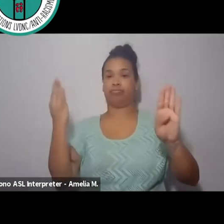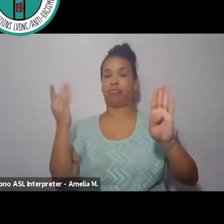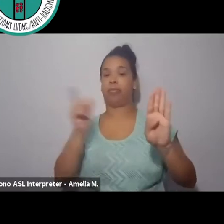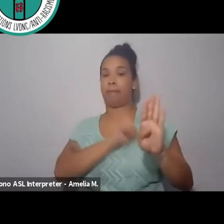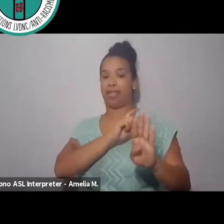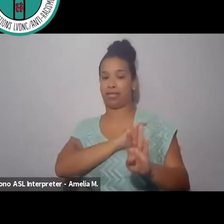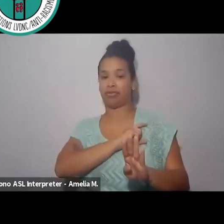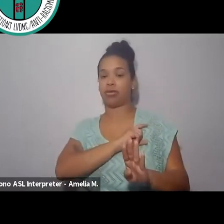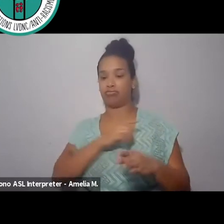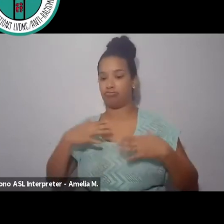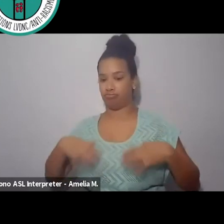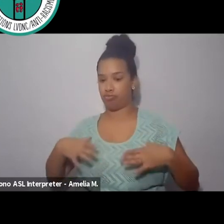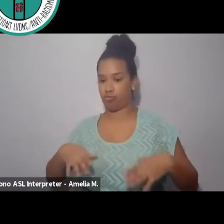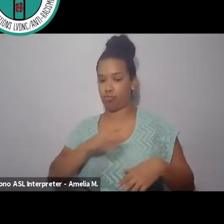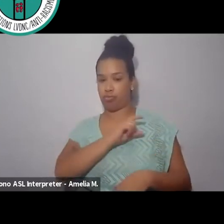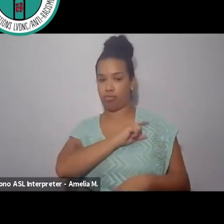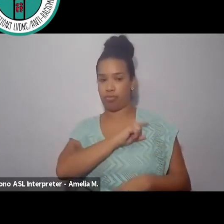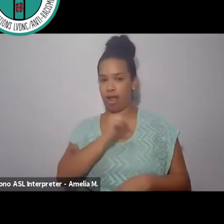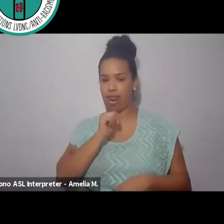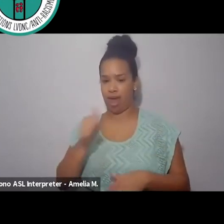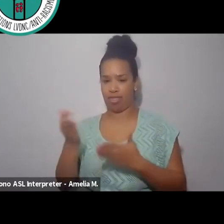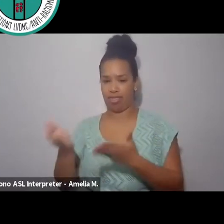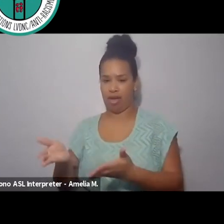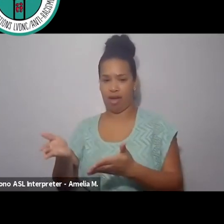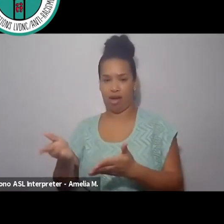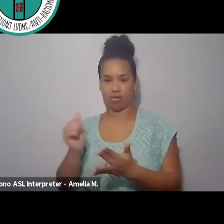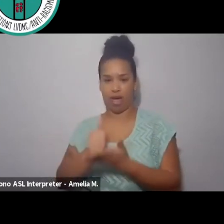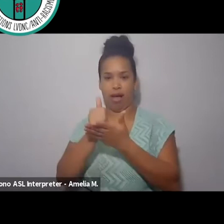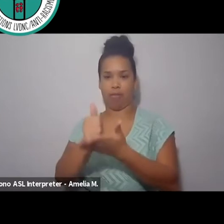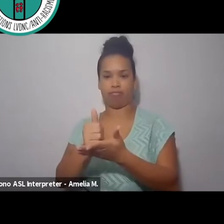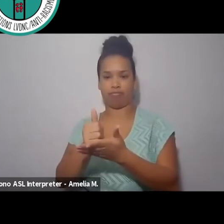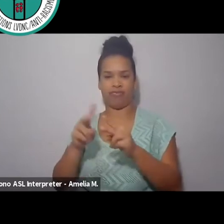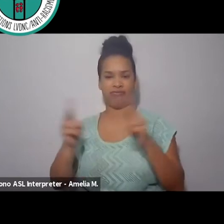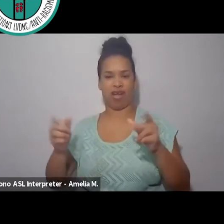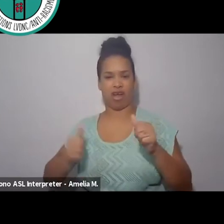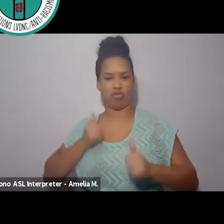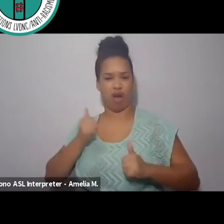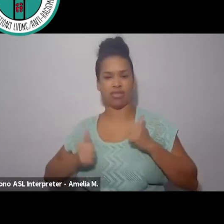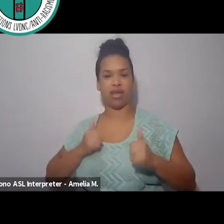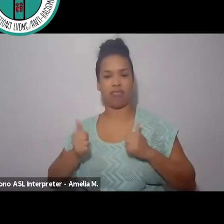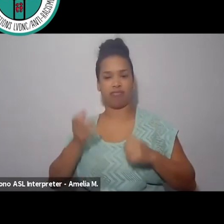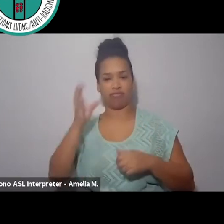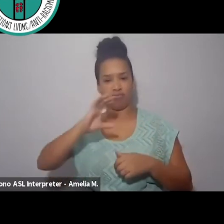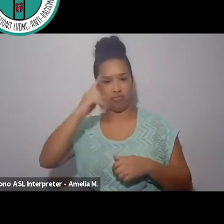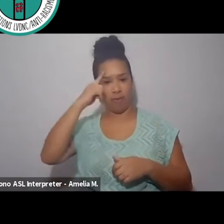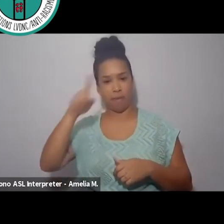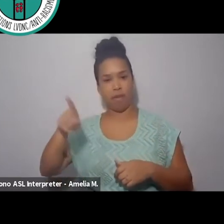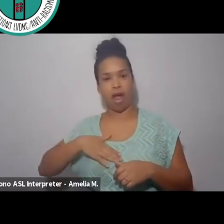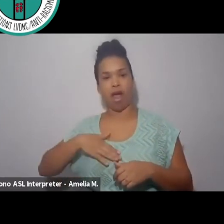but the police officer wasn't there to kind of help he was very aggressive in nature. They were looking for one of my older siblings or other people who fit a description.